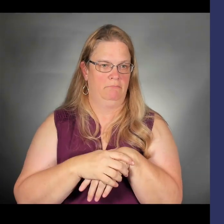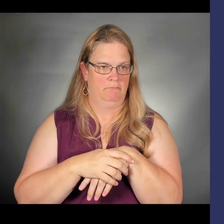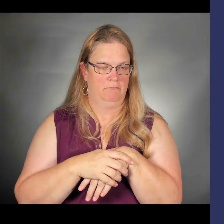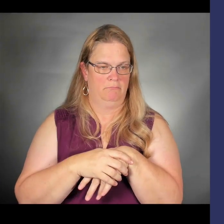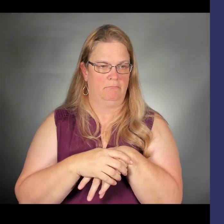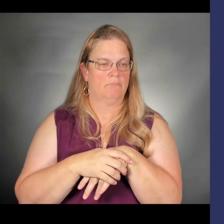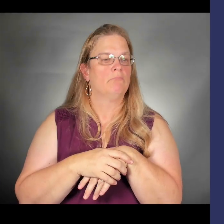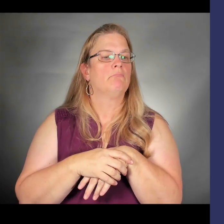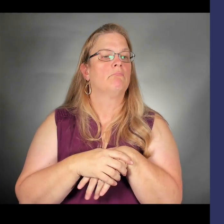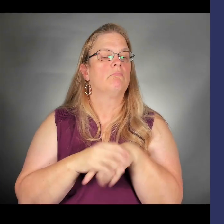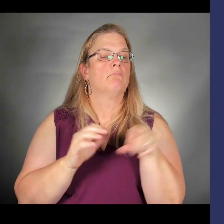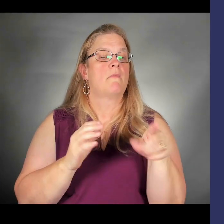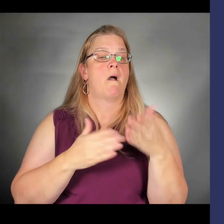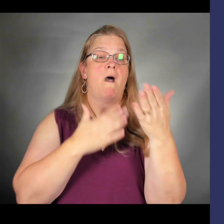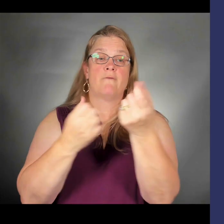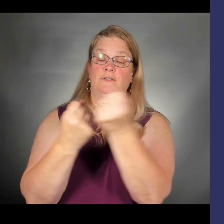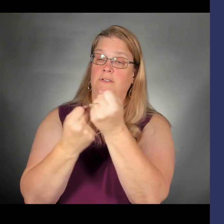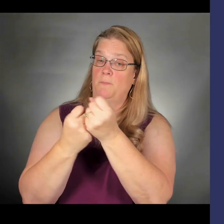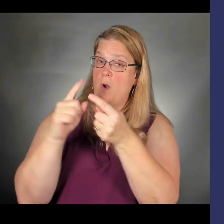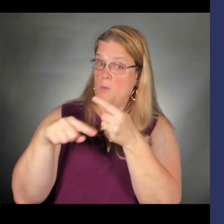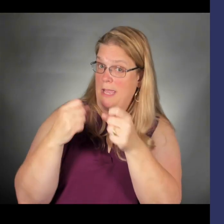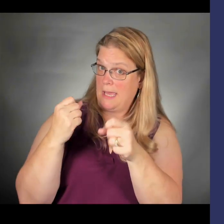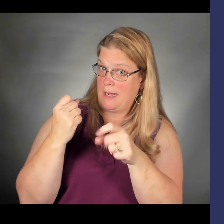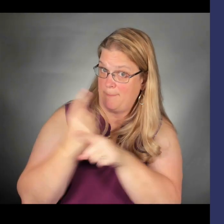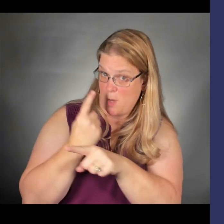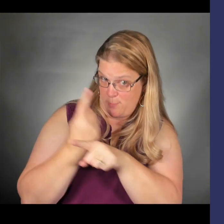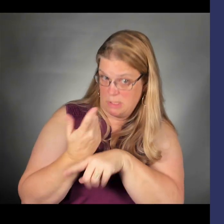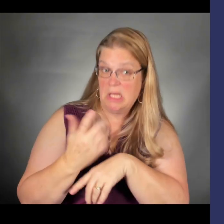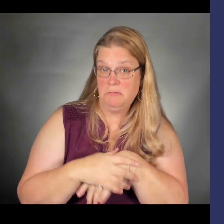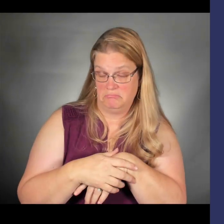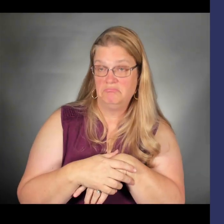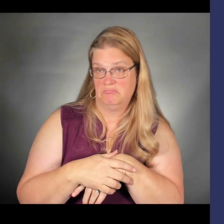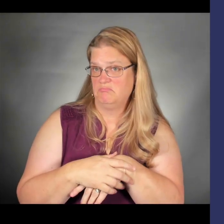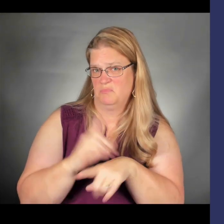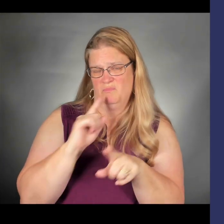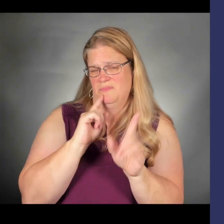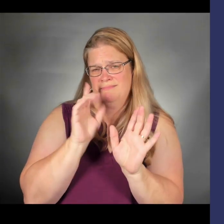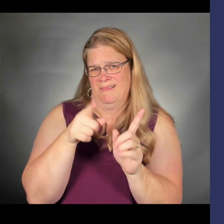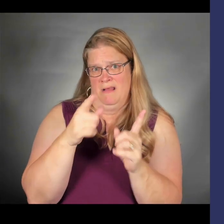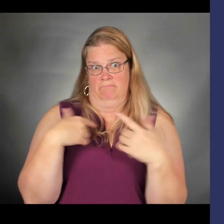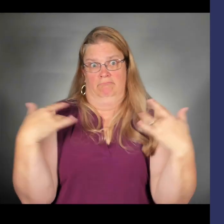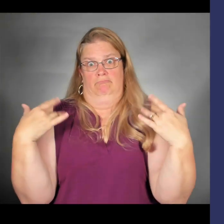ensuring that students are where they are supposed to be; offering support when appropriate.